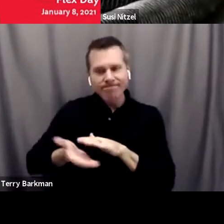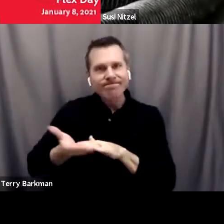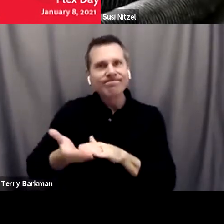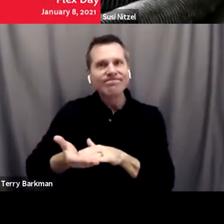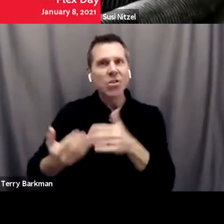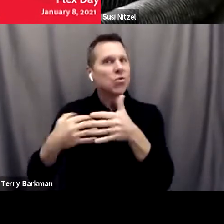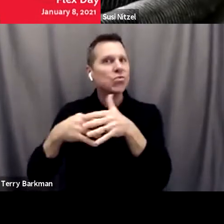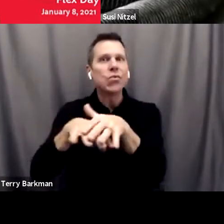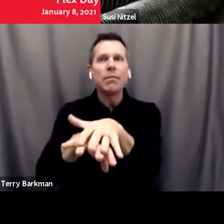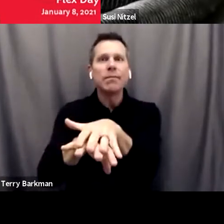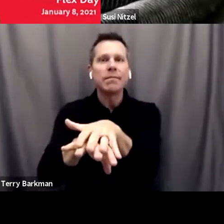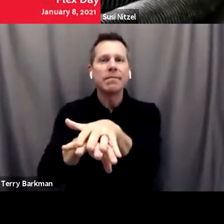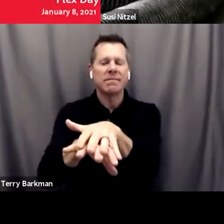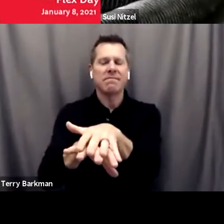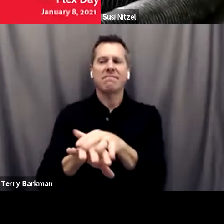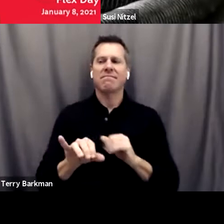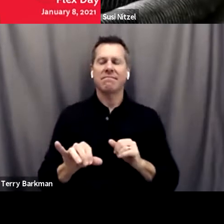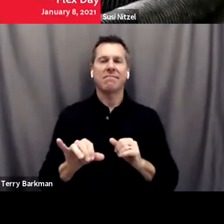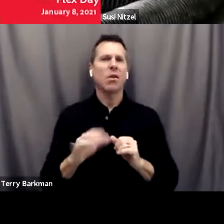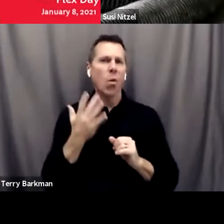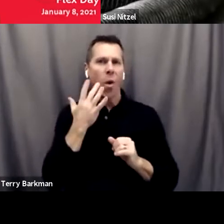ultimately, everything that we do is for the students.